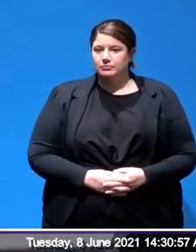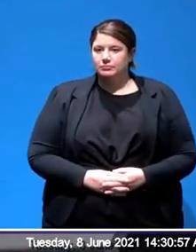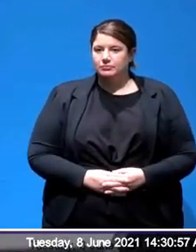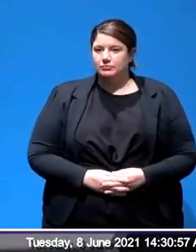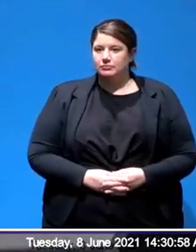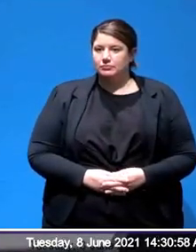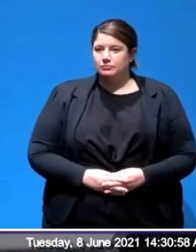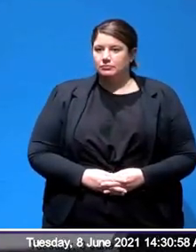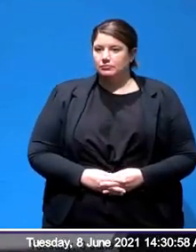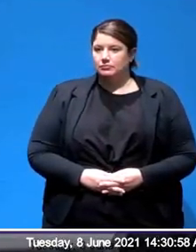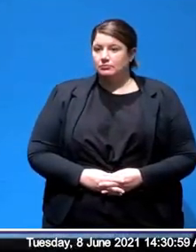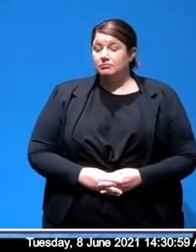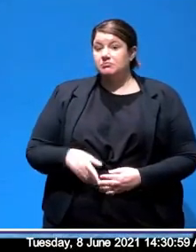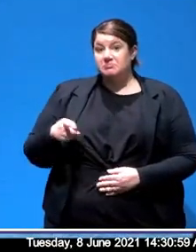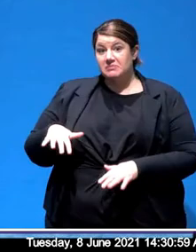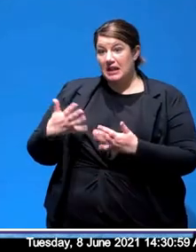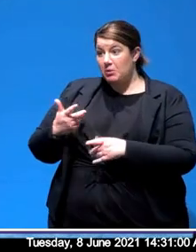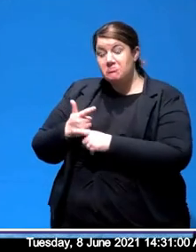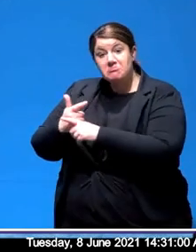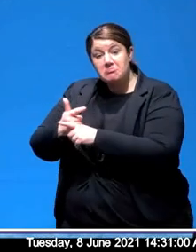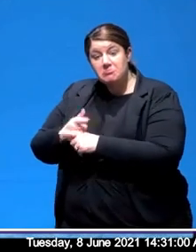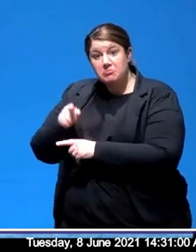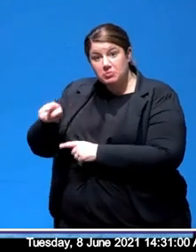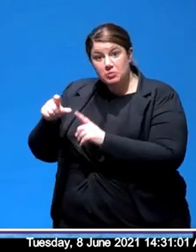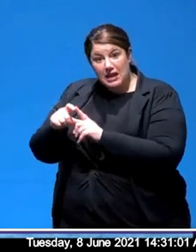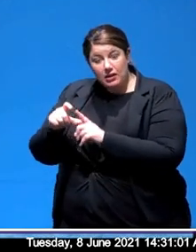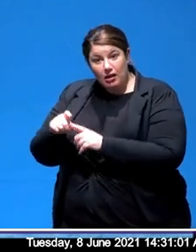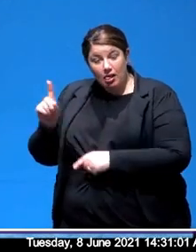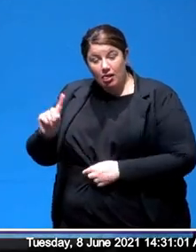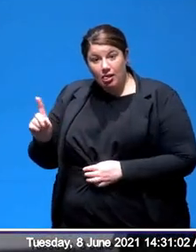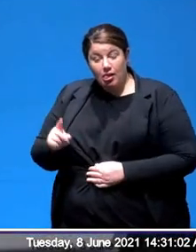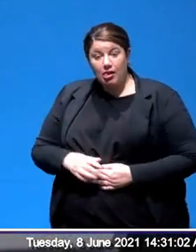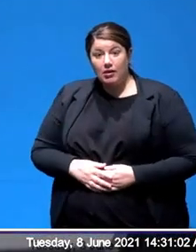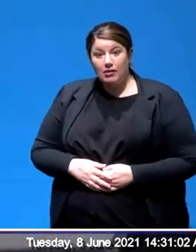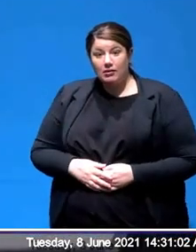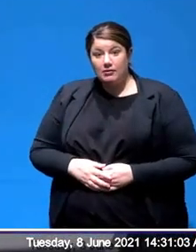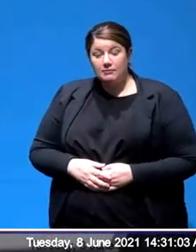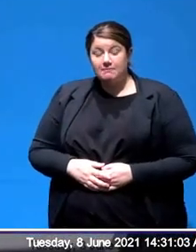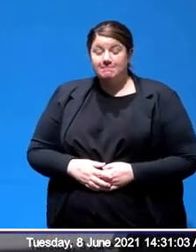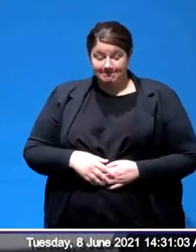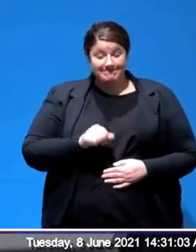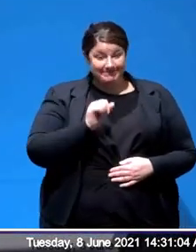Did anyone speak with Daniel about it as part of that investigation? Yes. We spoke with Daniel.